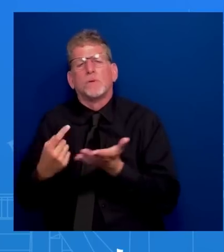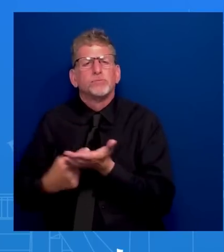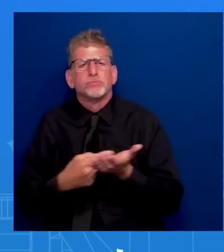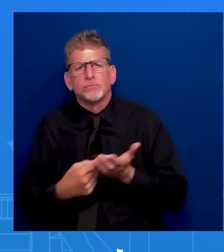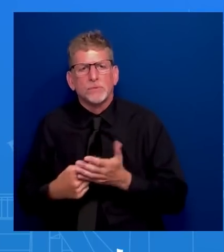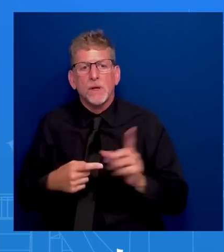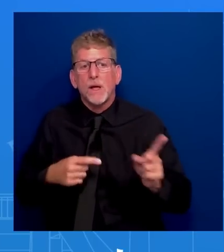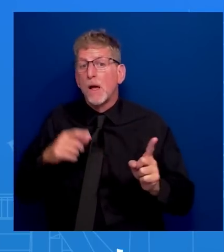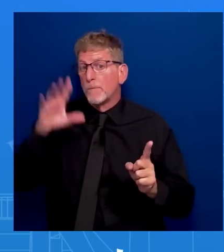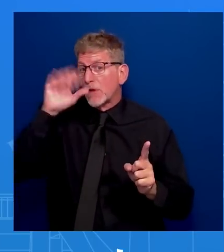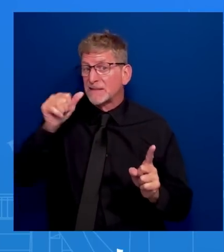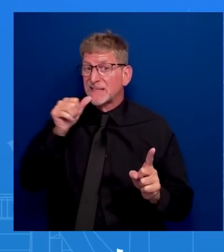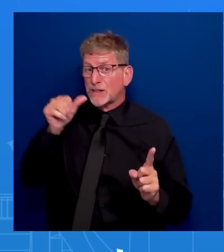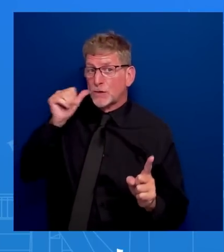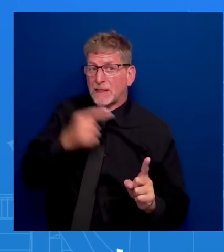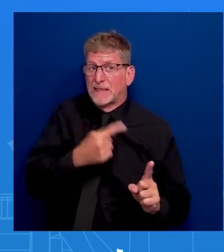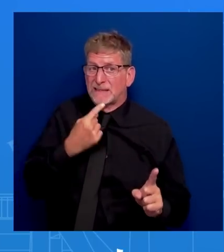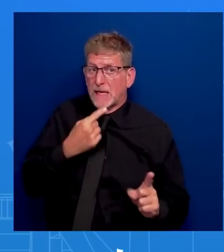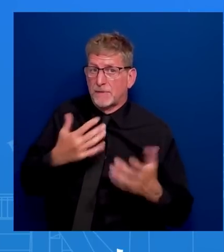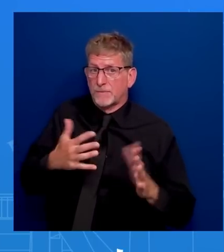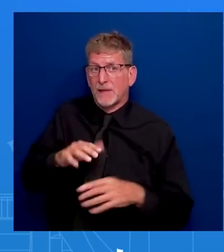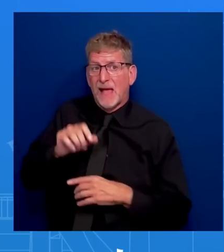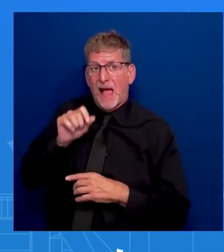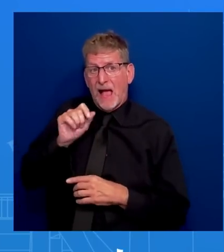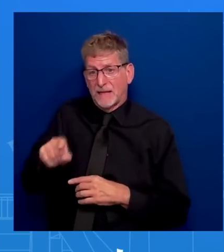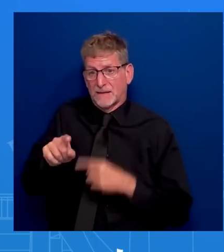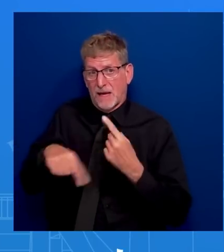and he said, you know, it was -- it was her right to go.